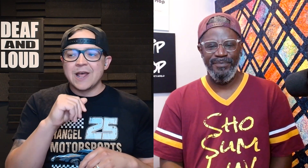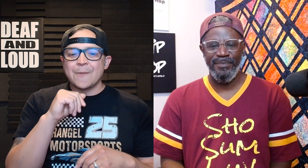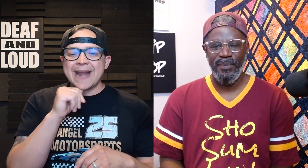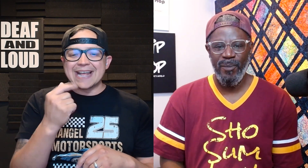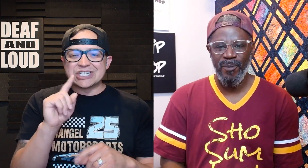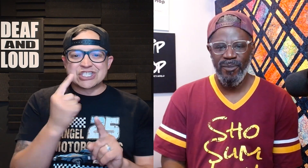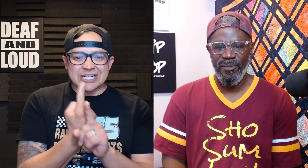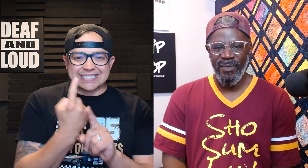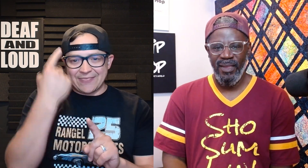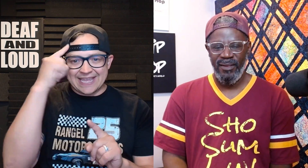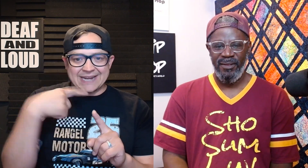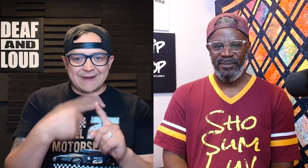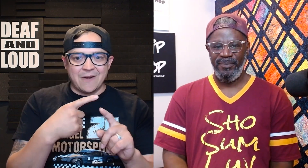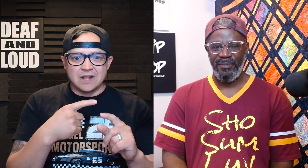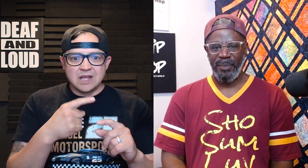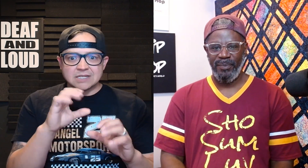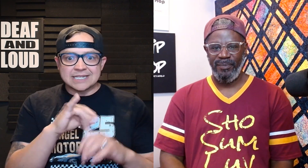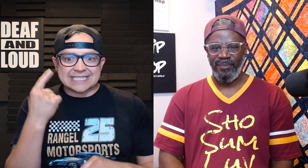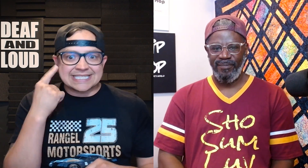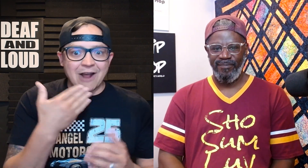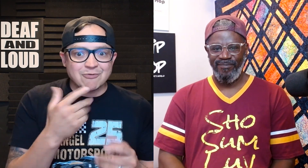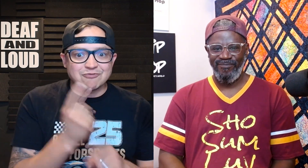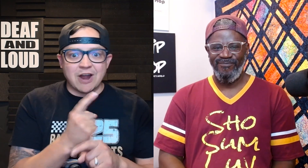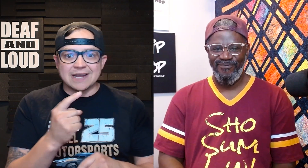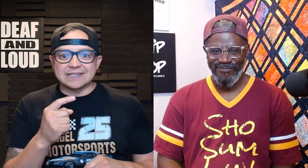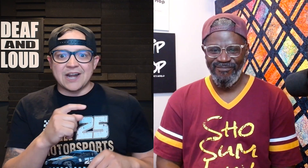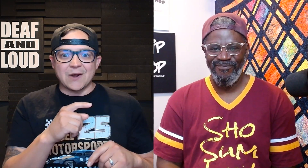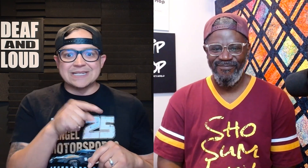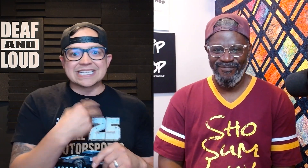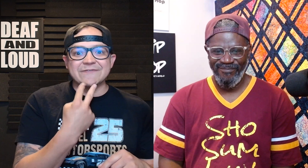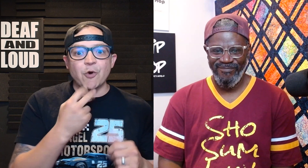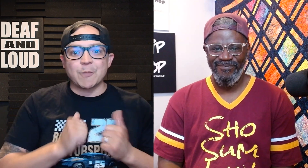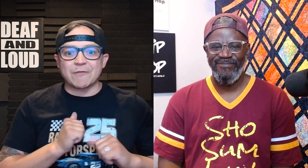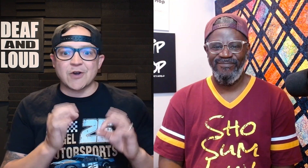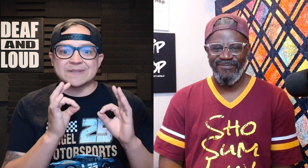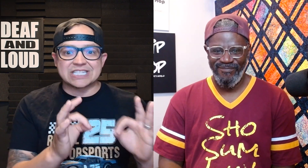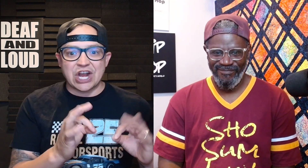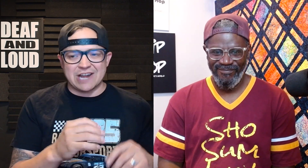We're not just thinking about, does it sound right? You know, is this vocal performance good?